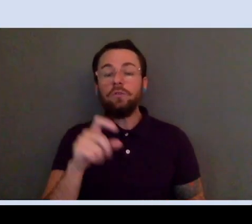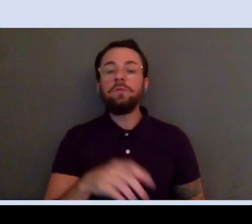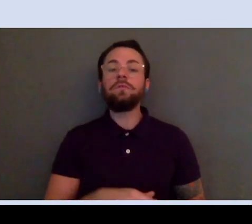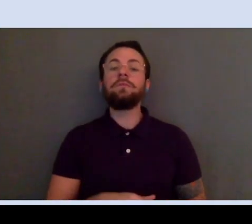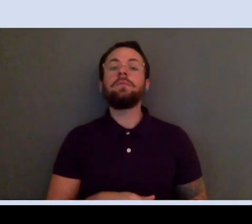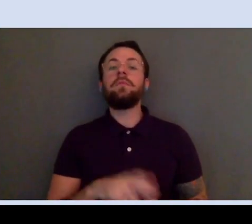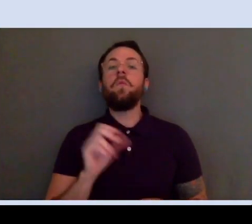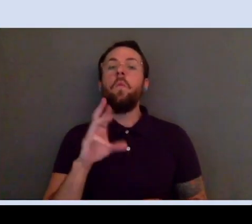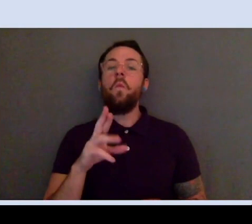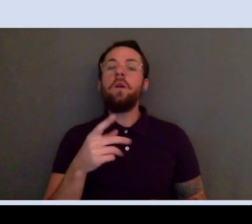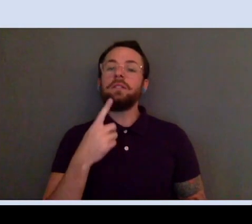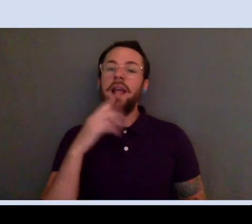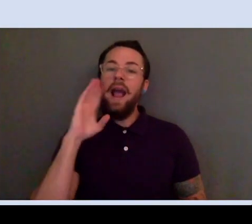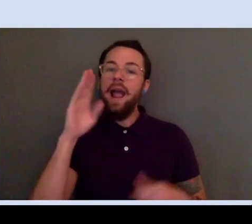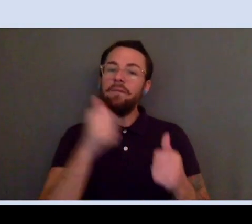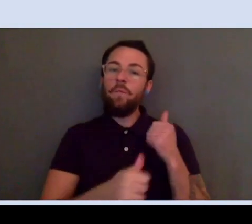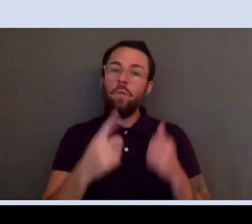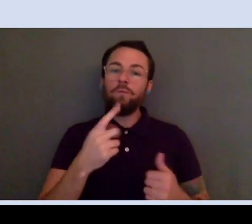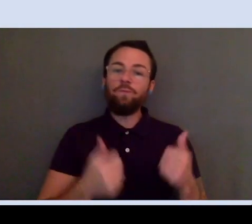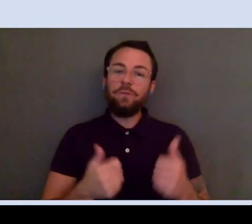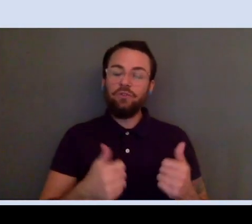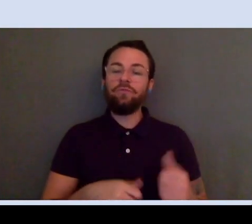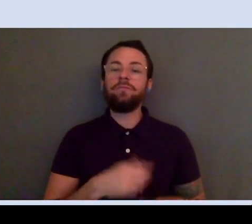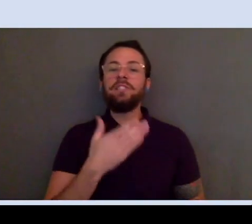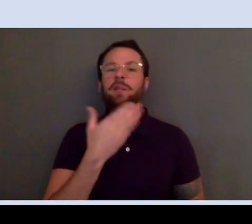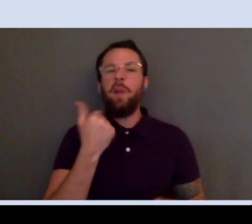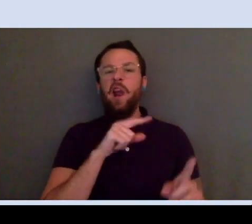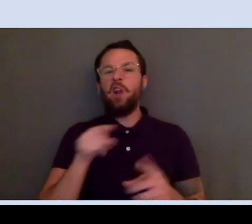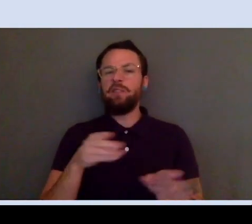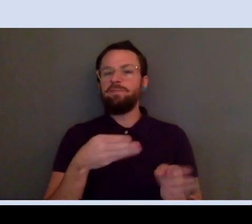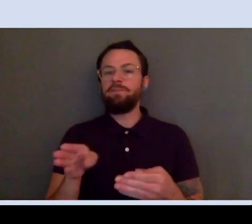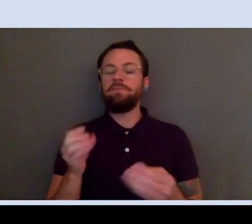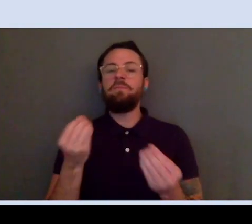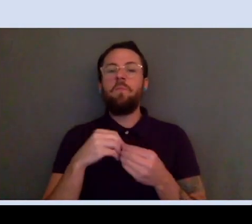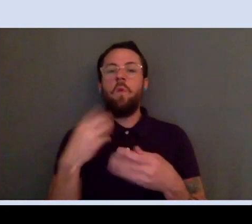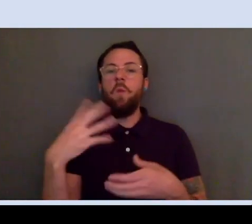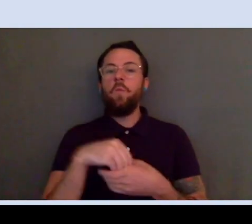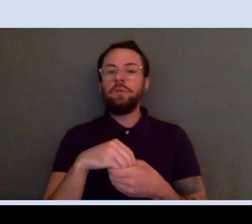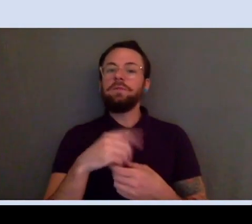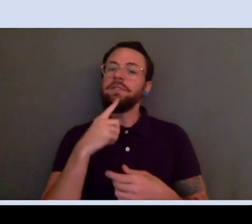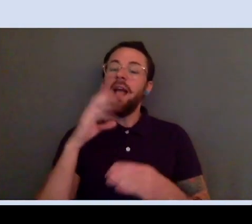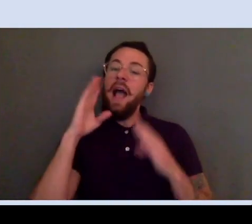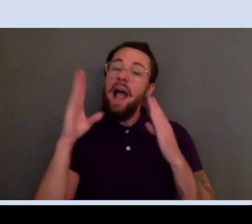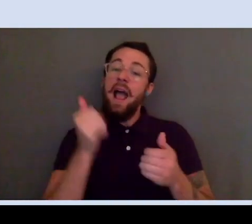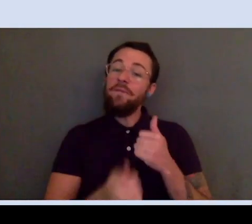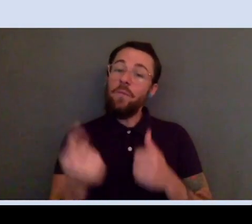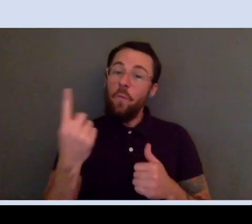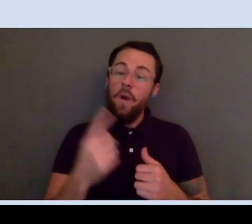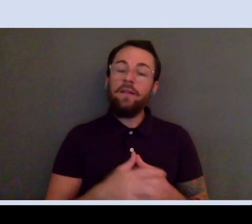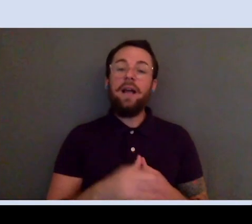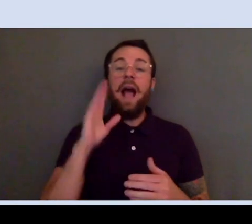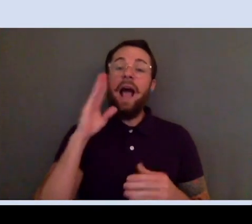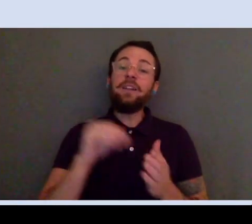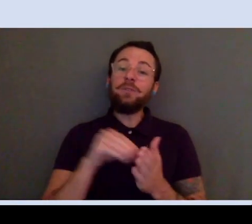When you send an e-mail, do you say, hi, boys and girls? Or do you say something inclusive like, hi, everyone?